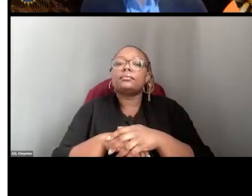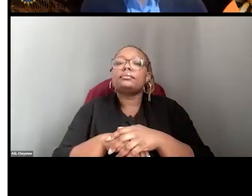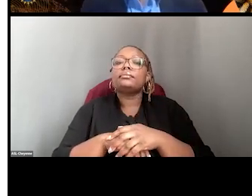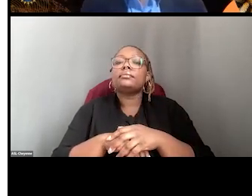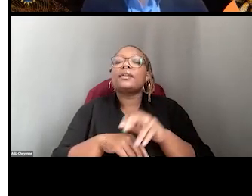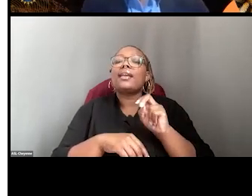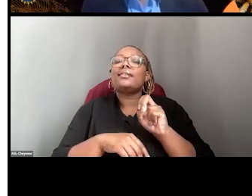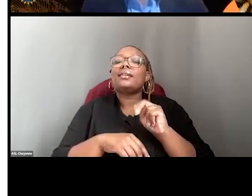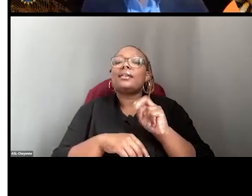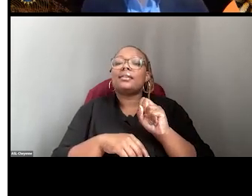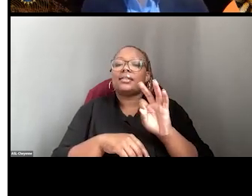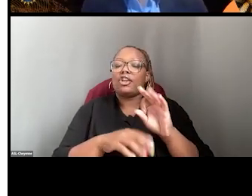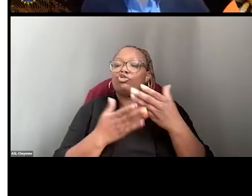it really truly is an award transfer.